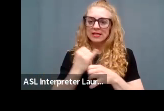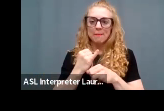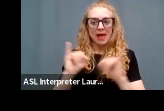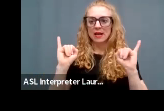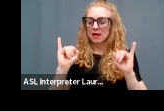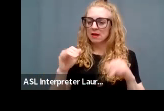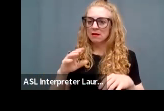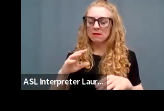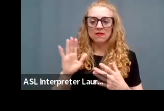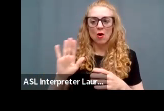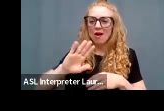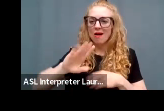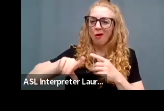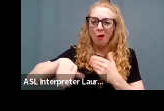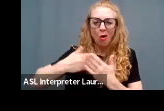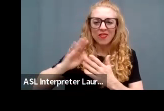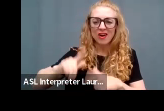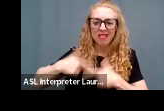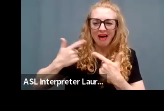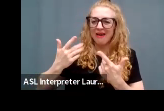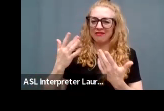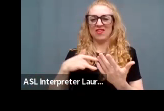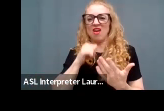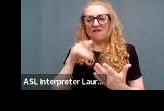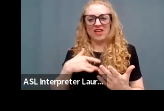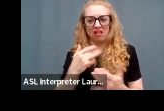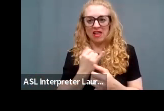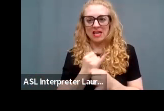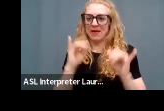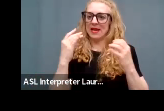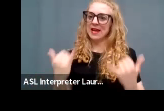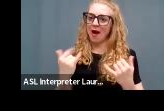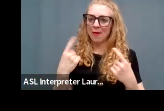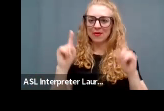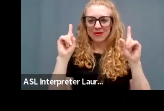year entire life so I've got a guy who I've done a lot of work with and he's got arthrographosis